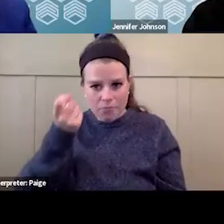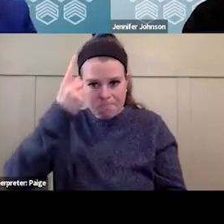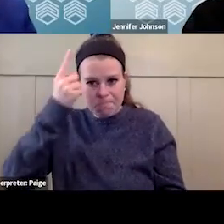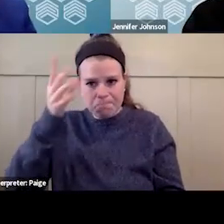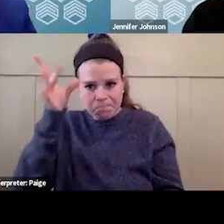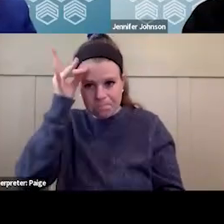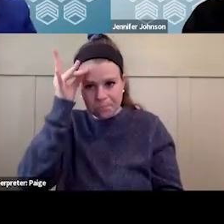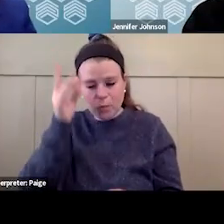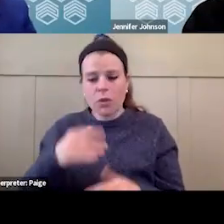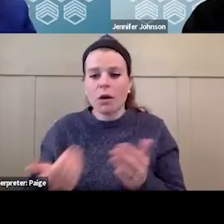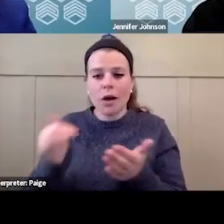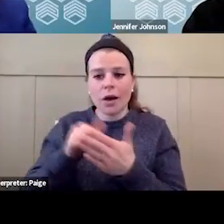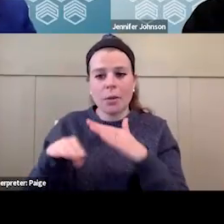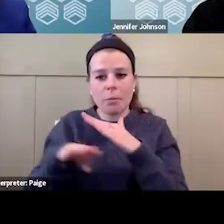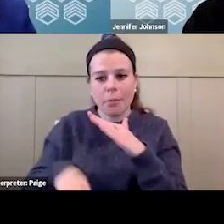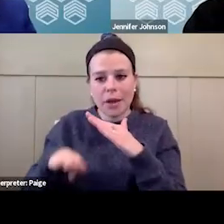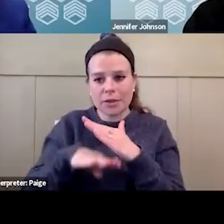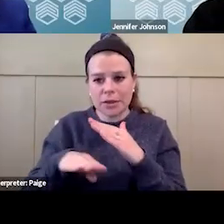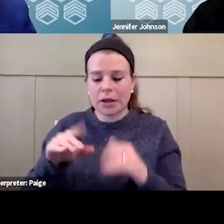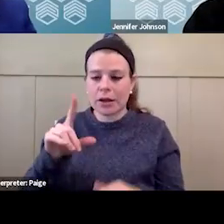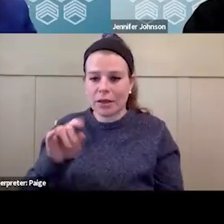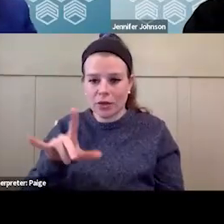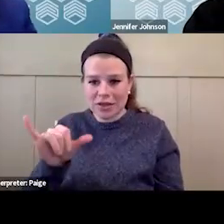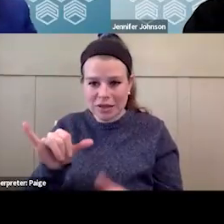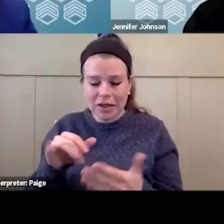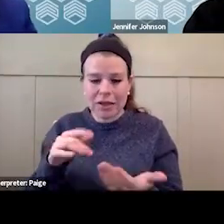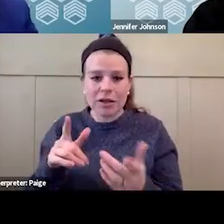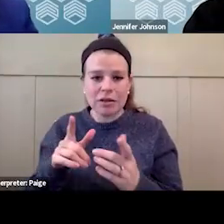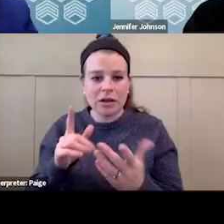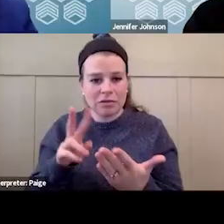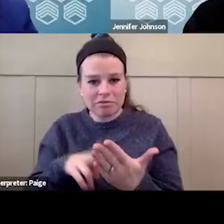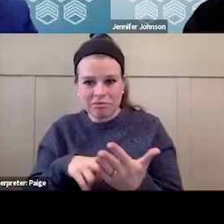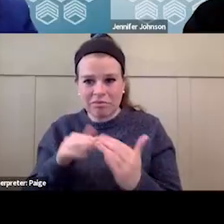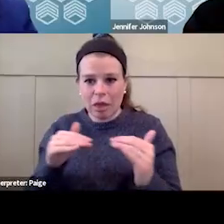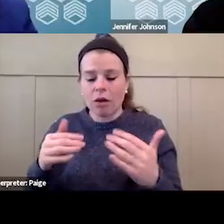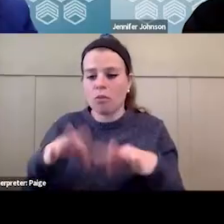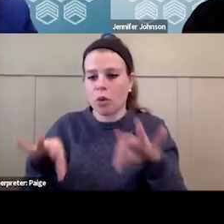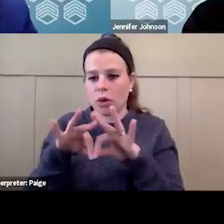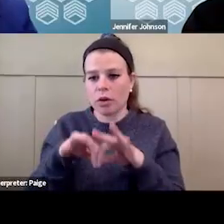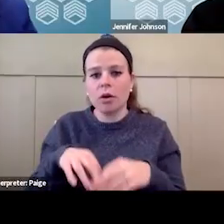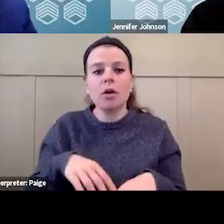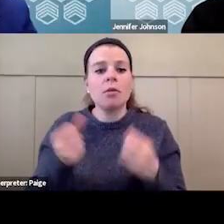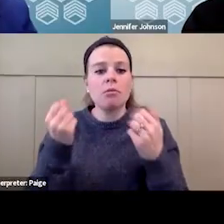Again, basic literacy is so, so important here. Um, remember, a lot of our people in our courts, these aren't the people